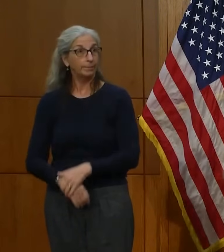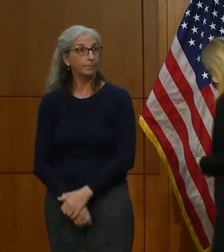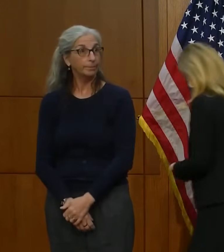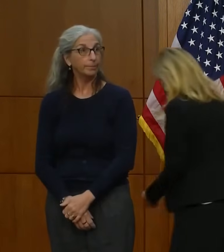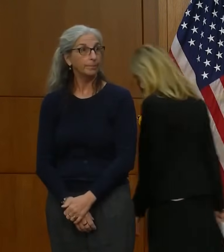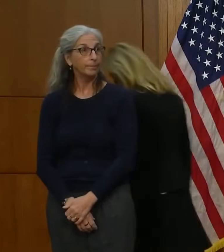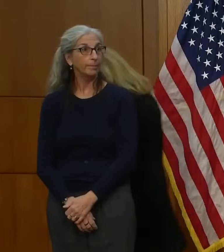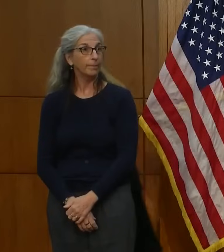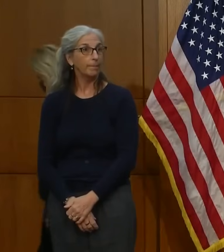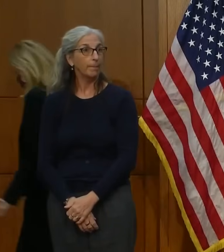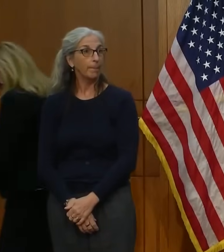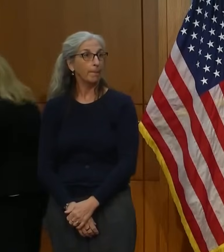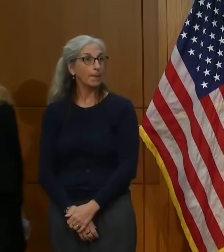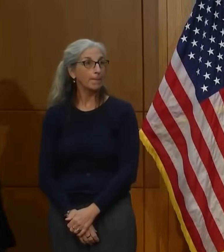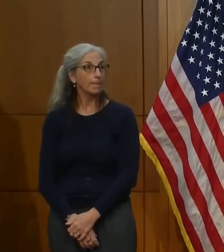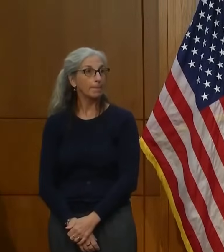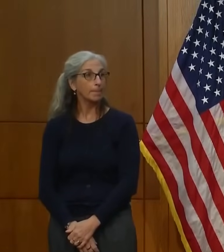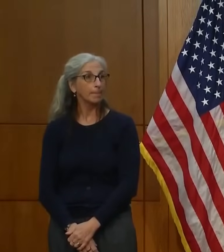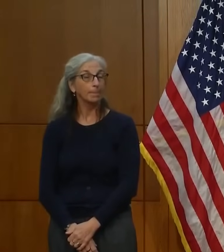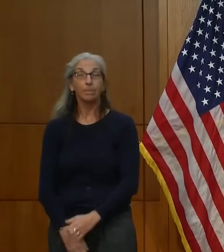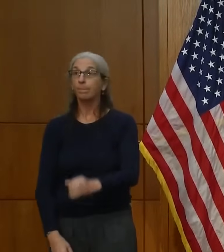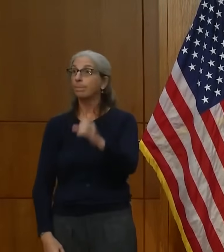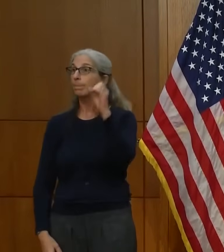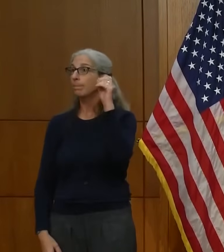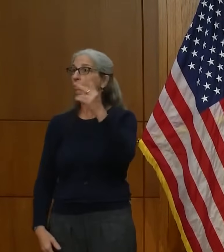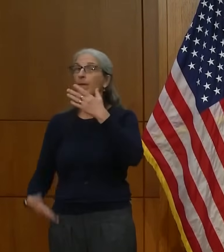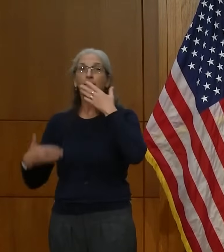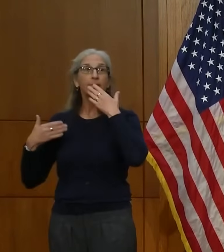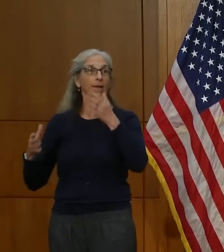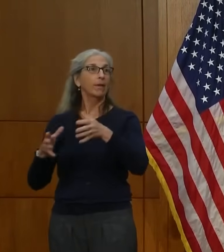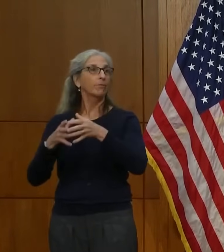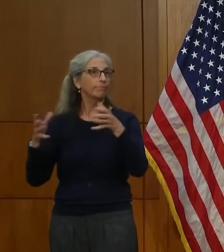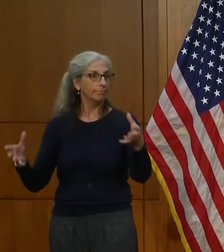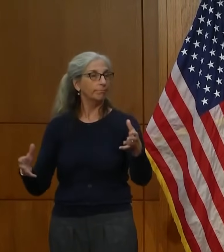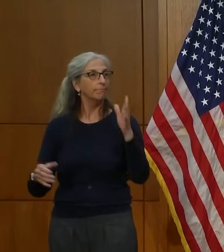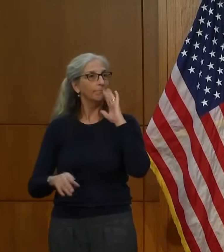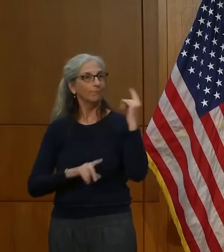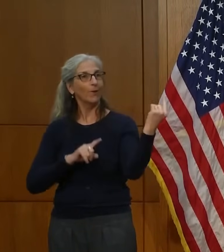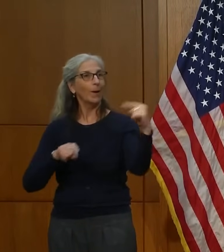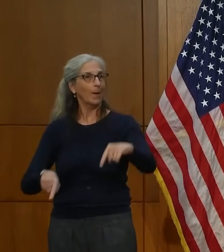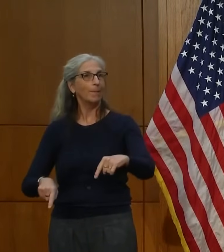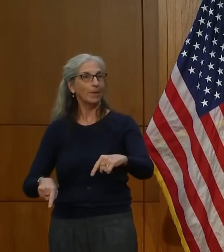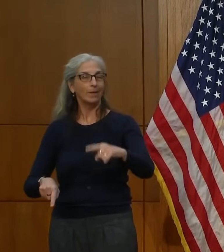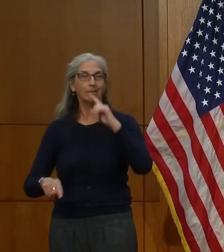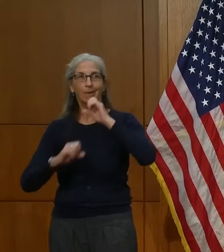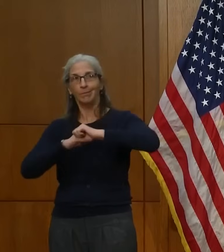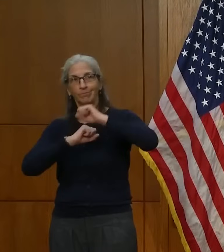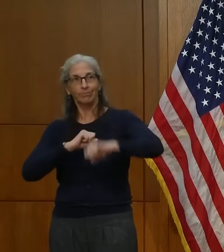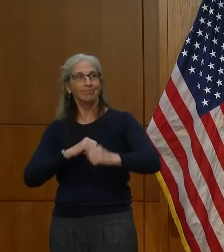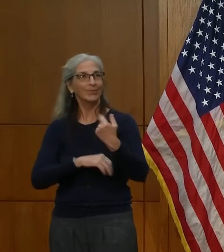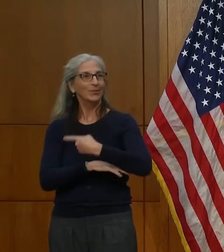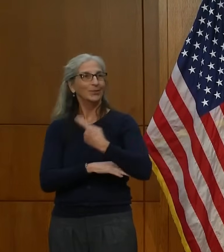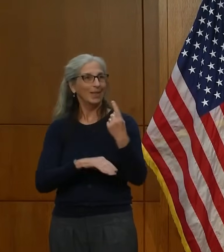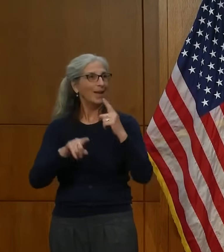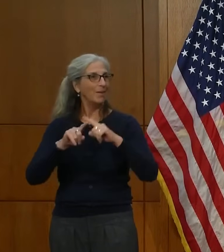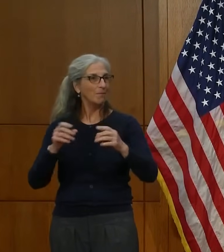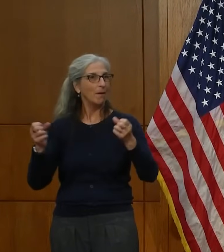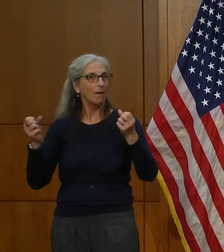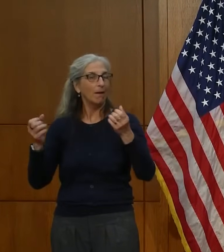EQUITABLY AND SO THAT THAT IS